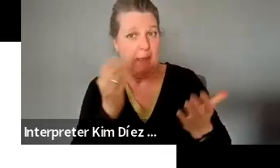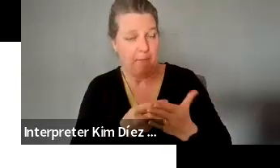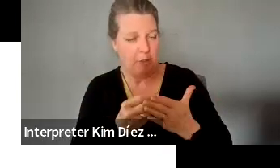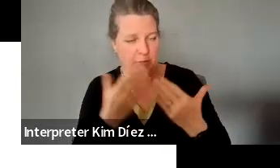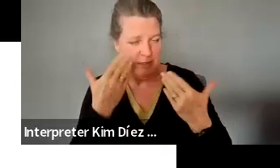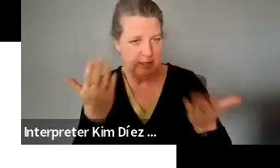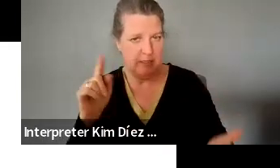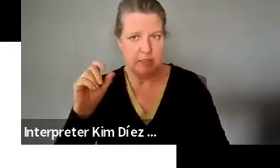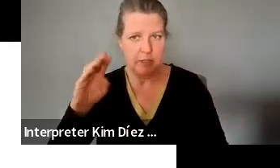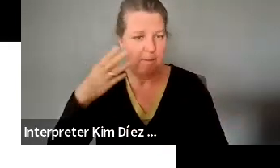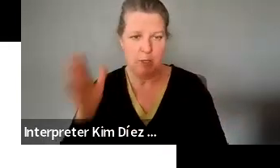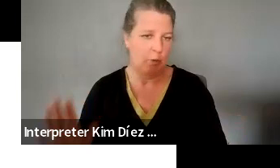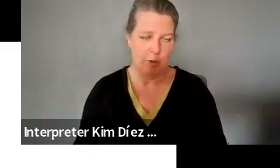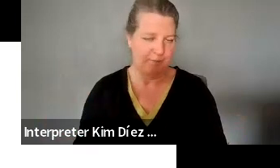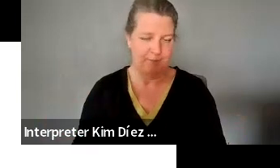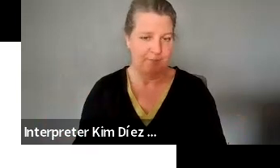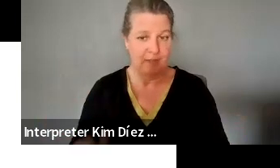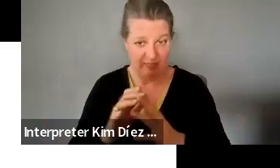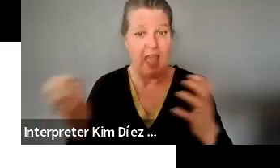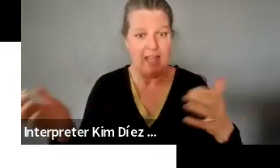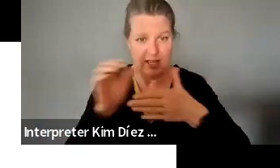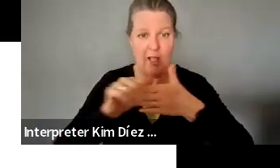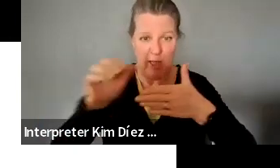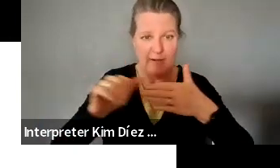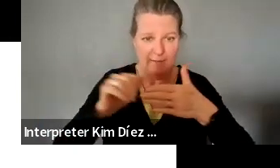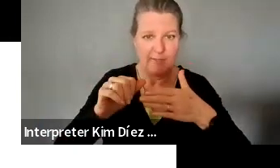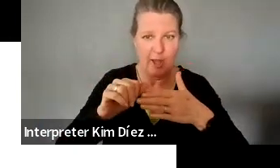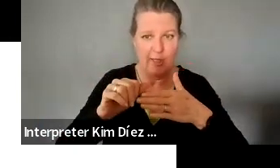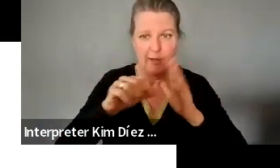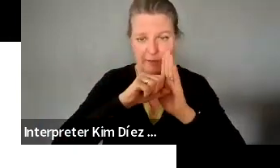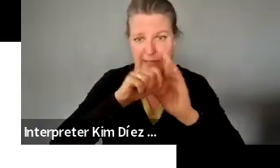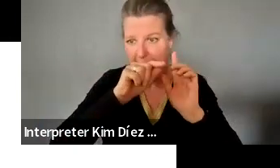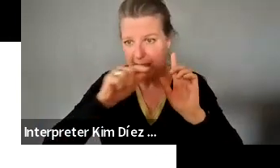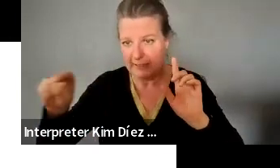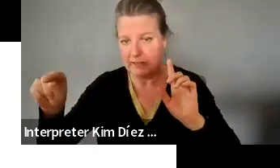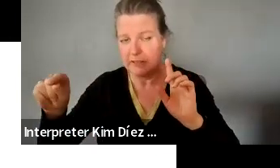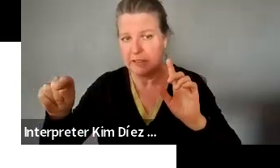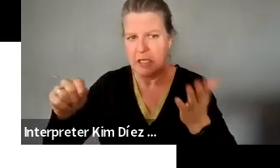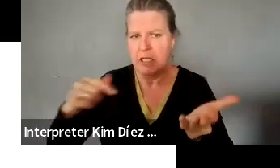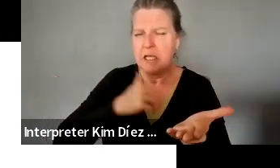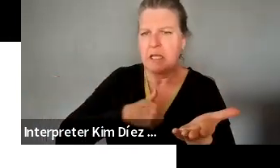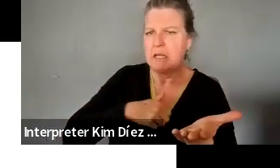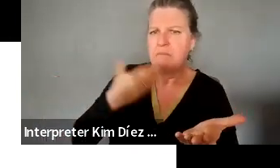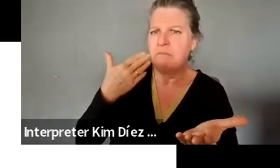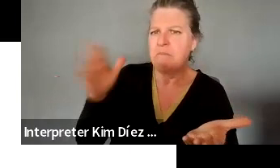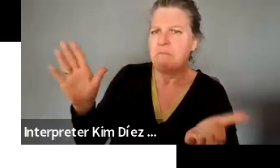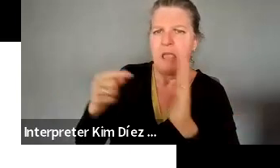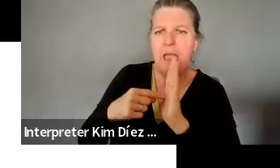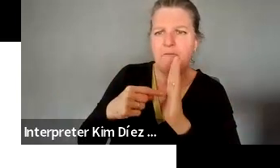That's a lot of dollar signs! [Guest] I'm sorry, but I don't know what the invoice is for, I thought we already received our checks.